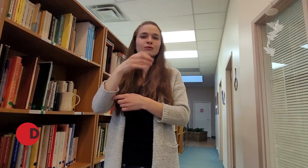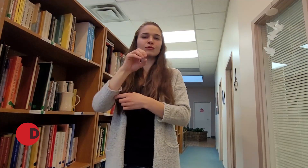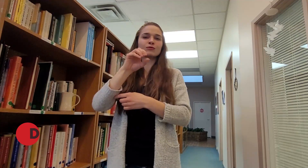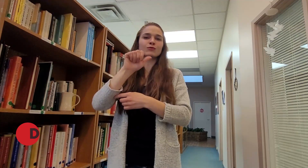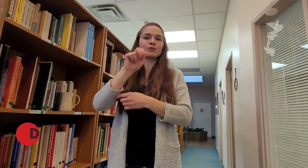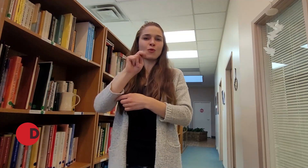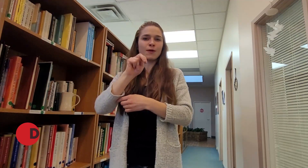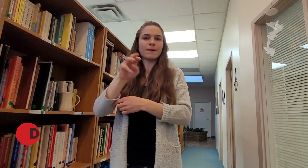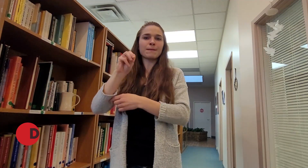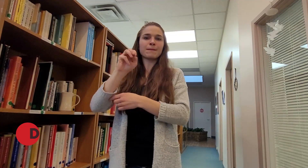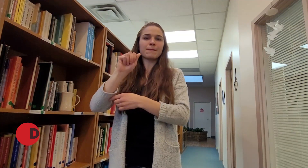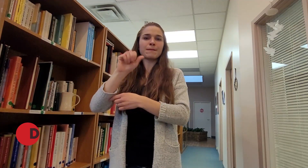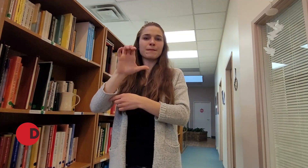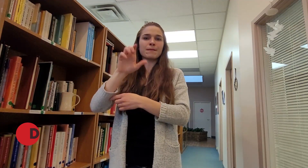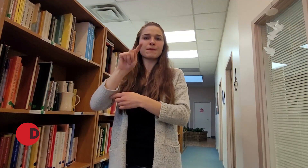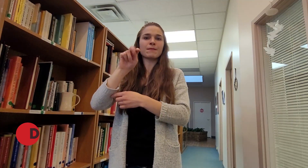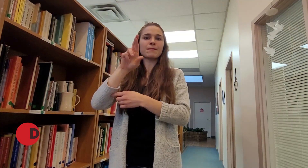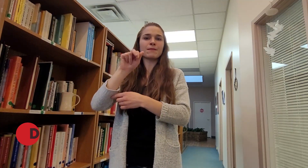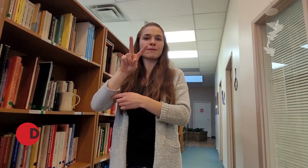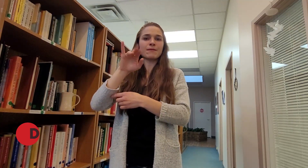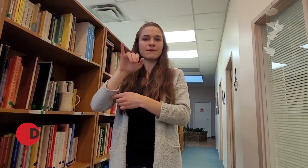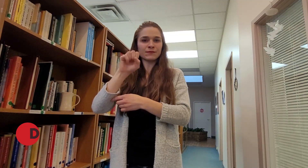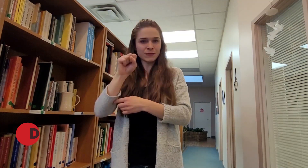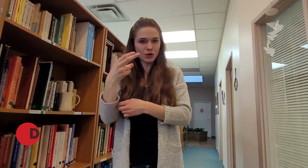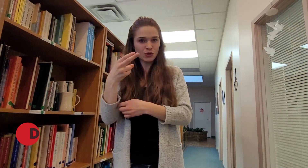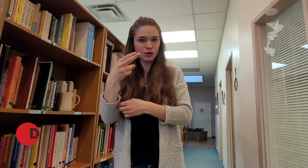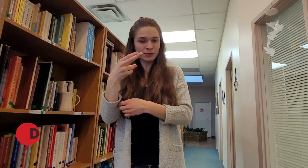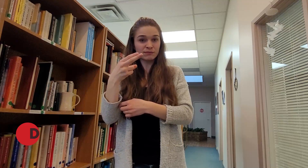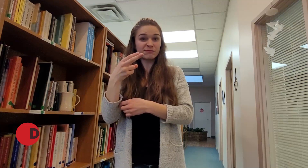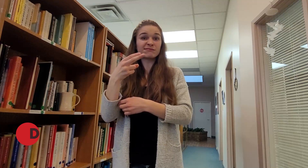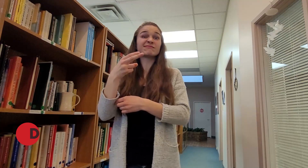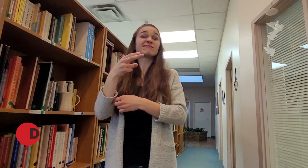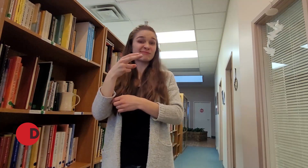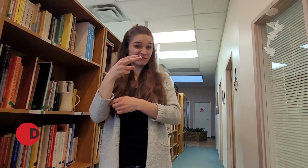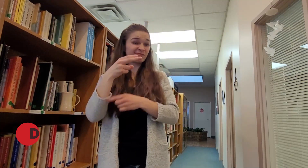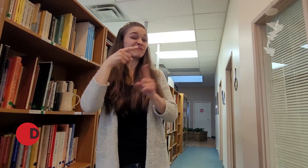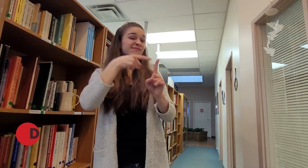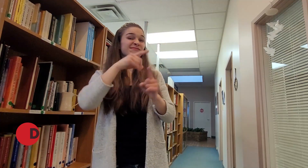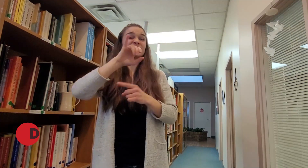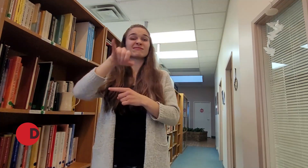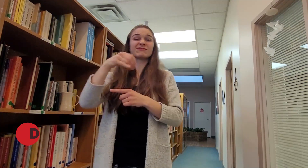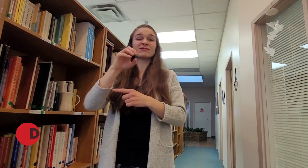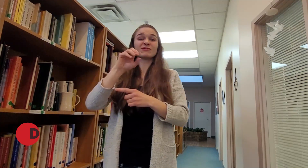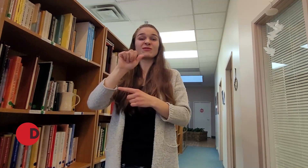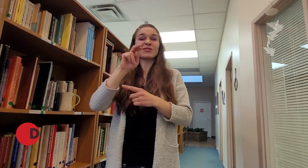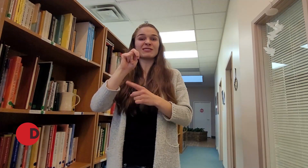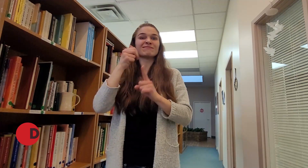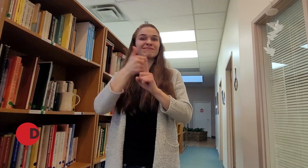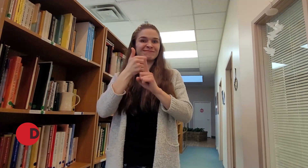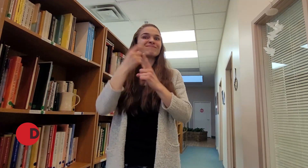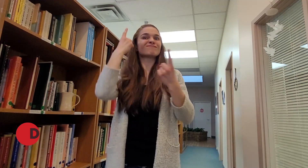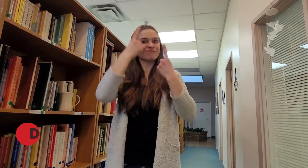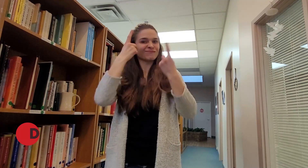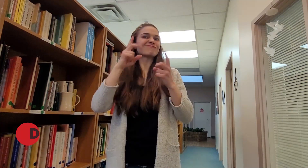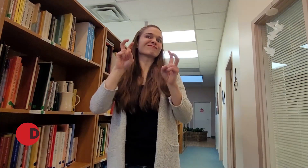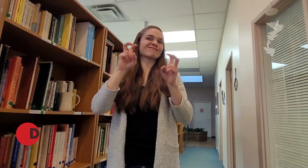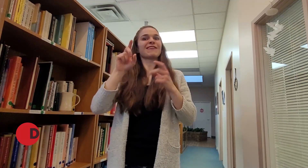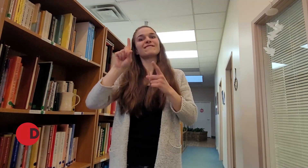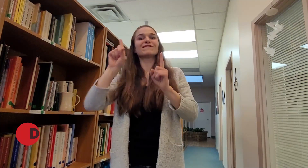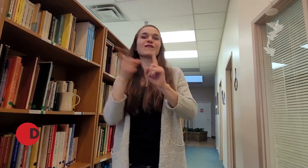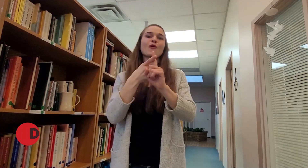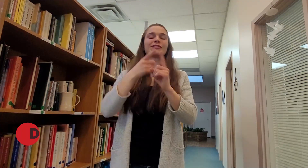Joan, who is believed to be the first intervenor in Canada,